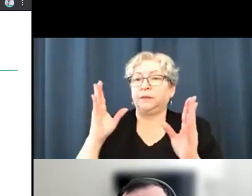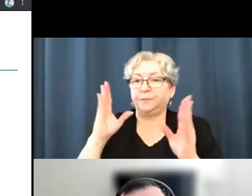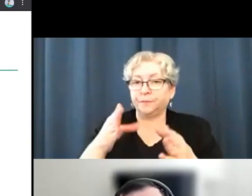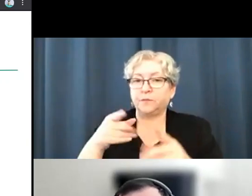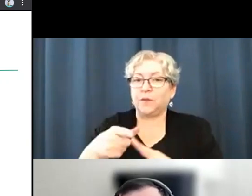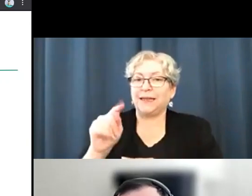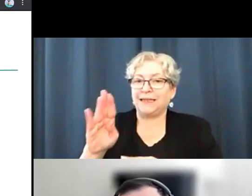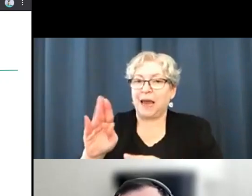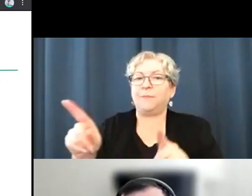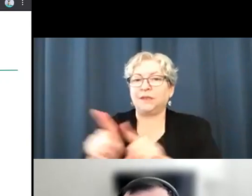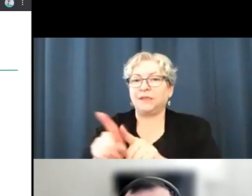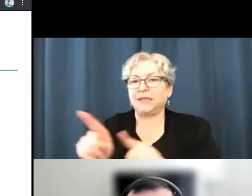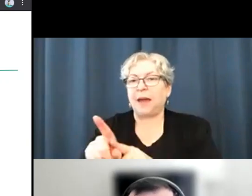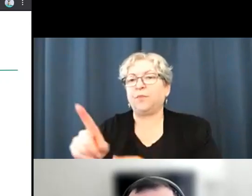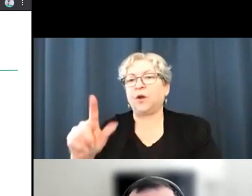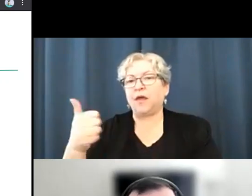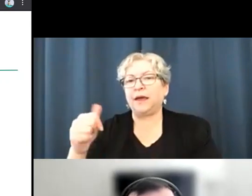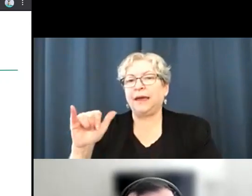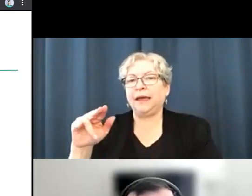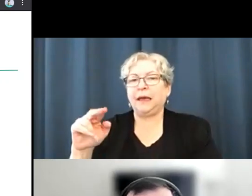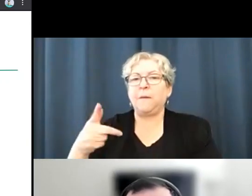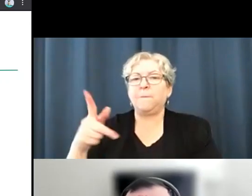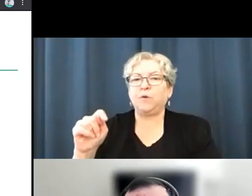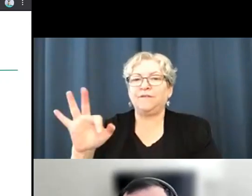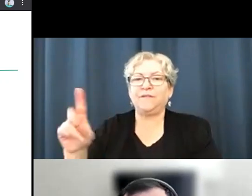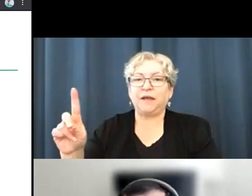same with all of your input fields. So, your form fields, your buttons,